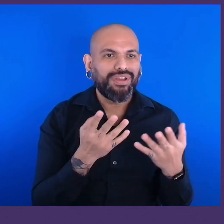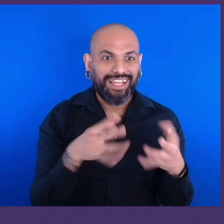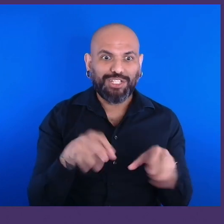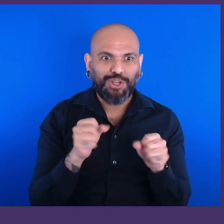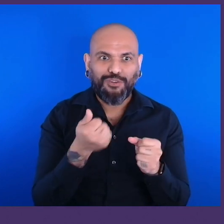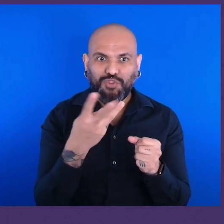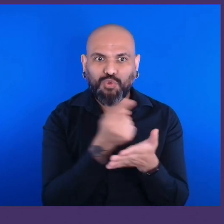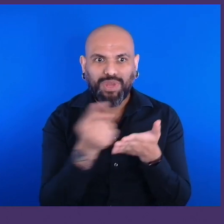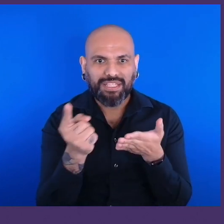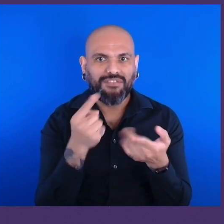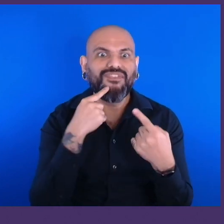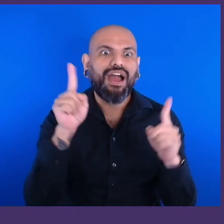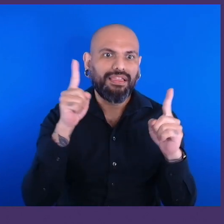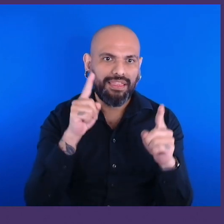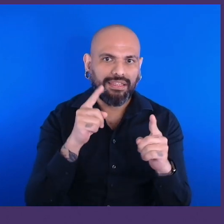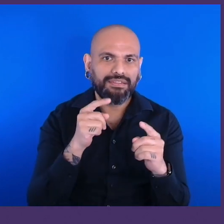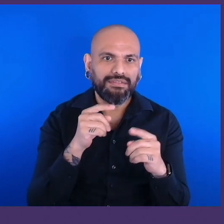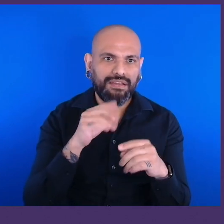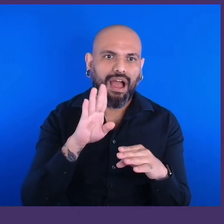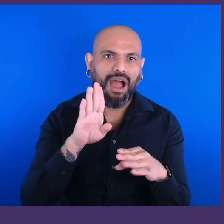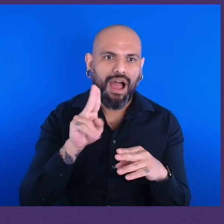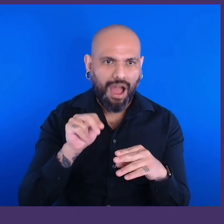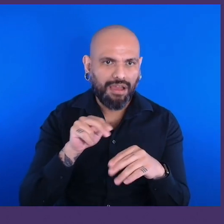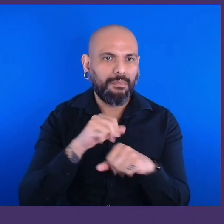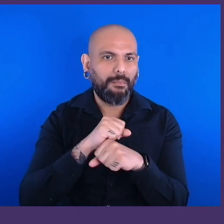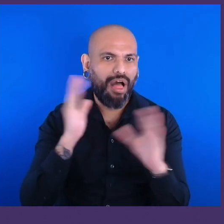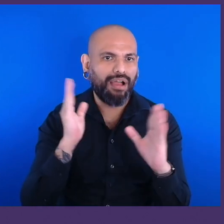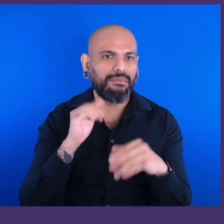So, just to mention one example, if AI is not well-designed,